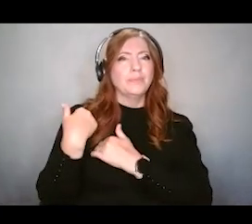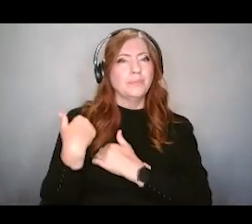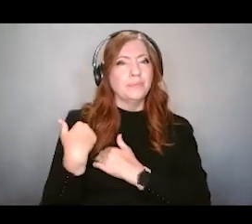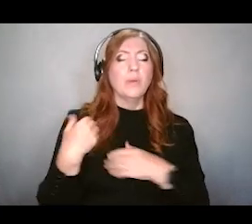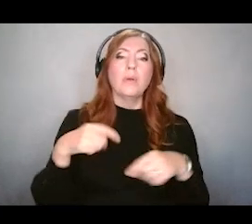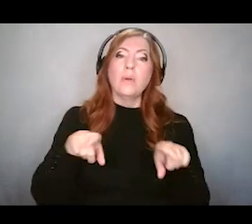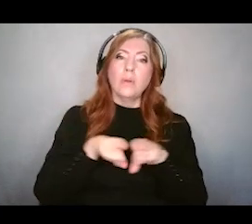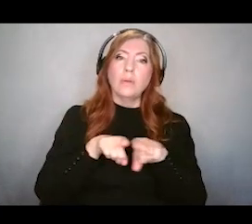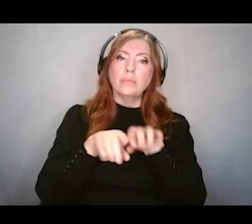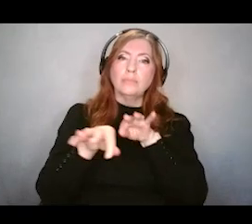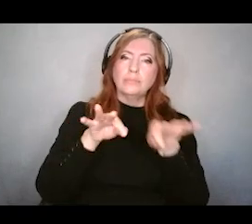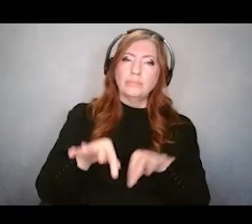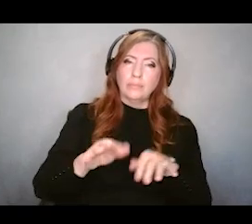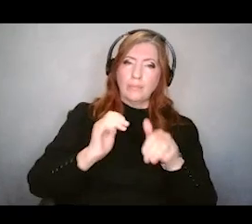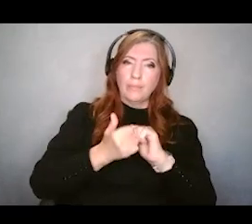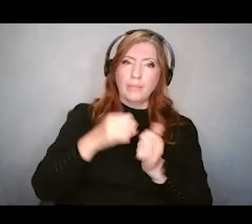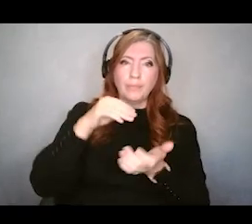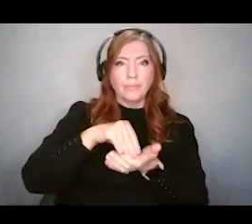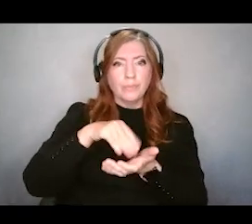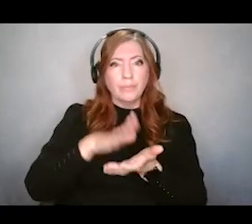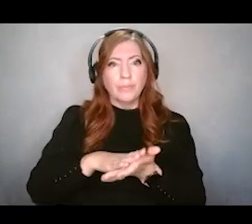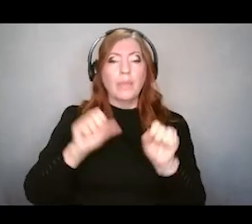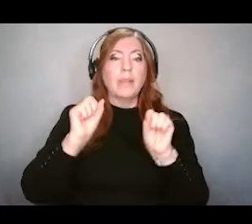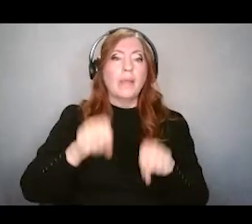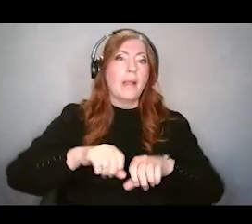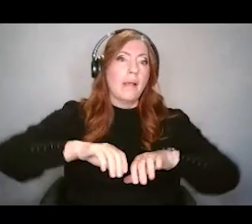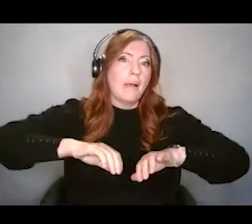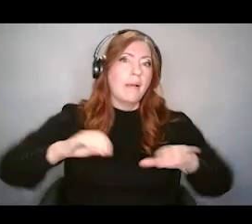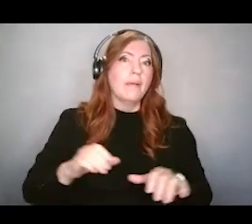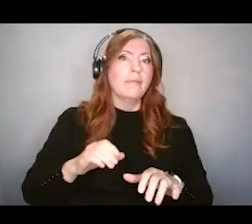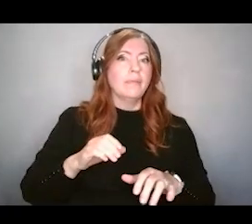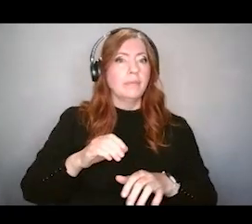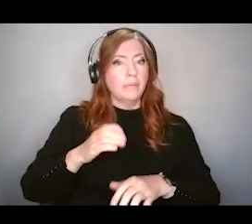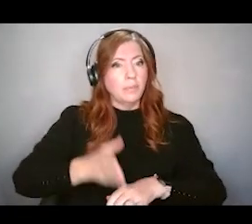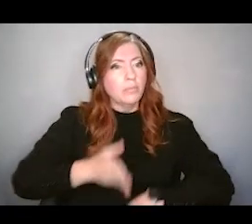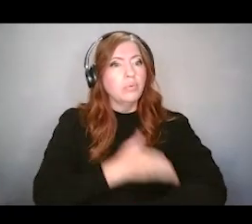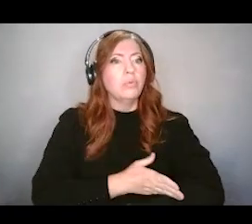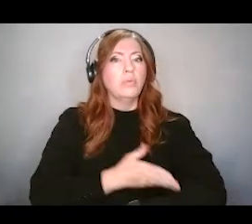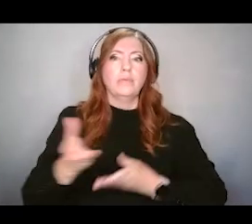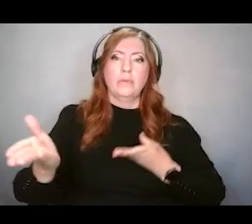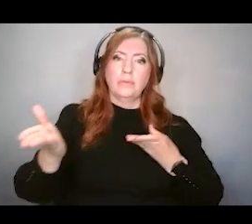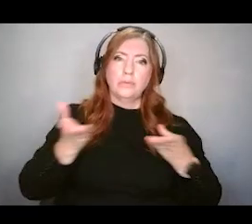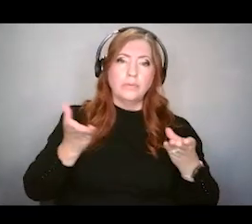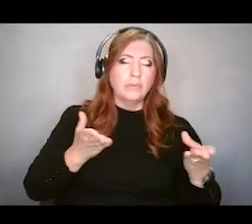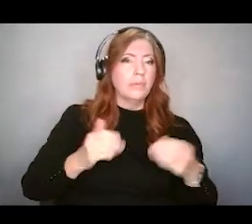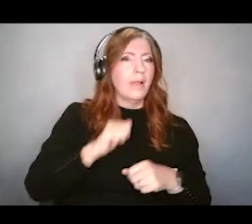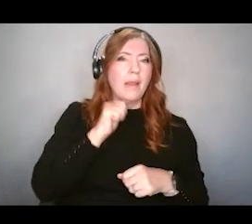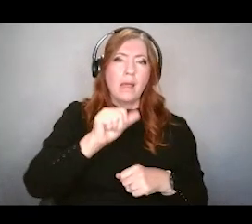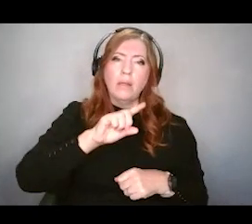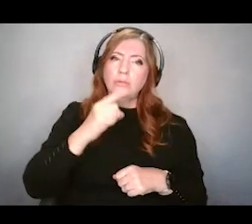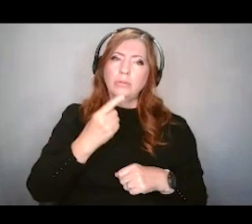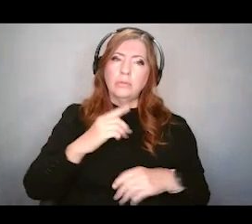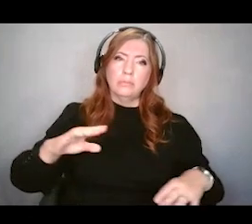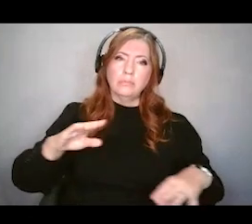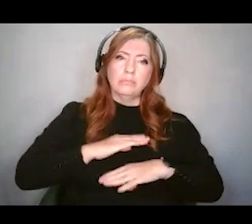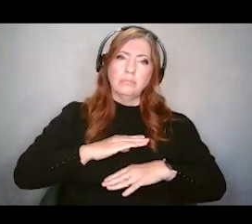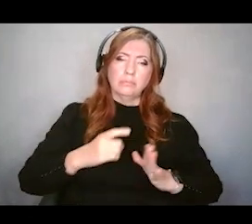documentation can actively improve services, not just fulfill a requirement. To that end,